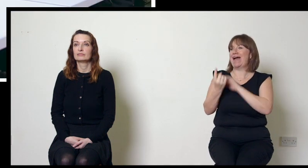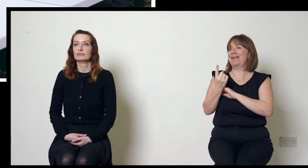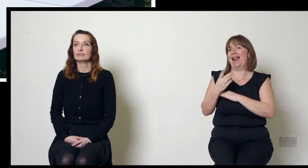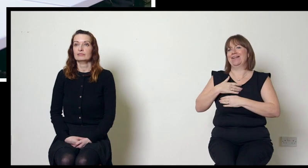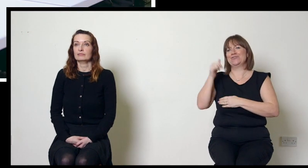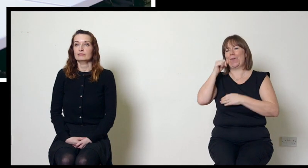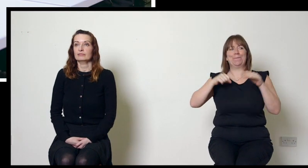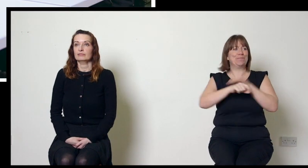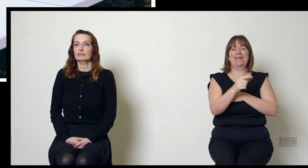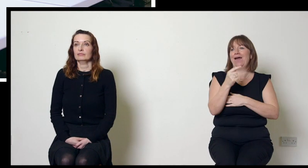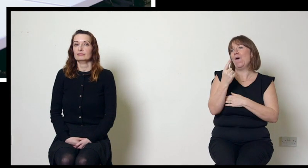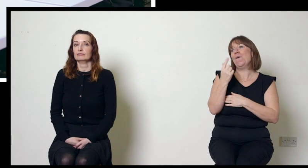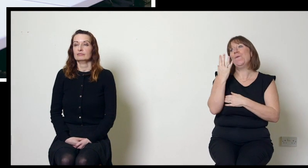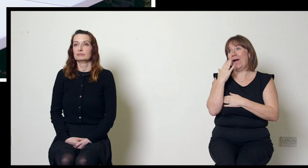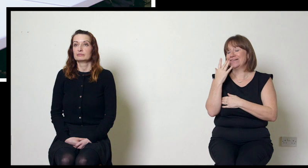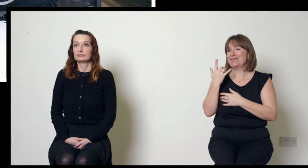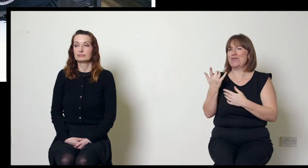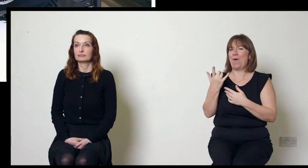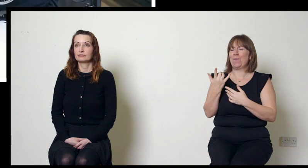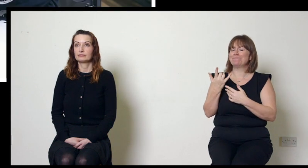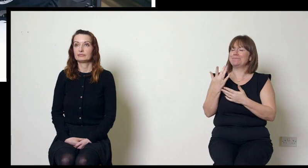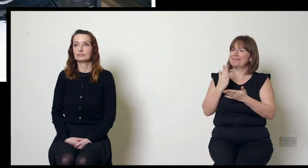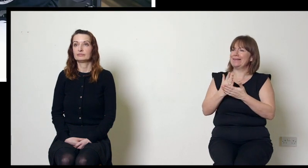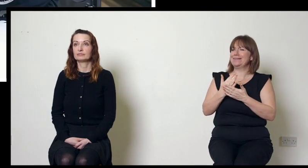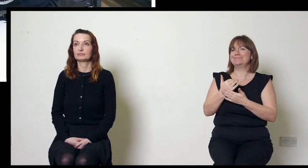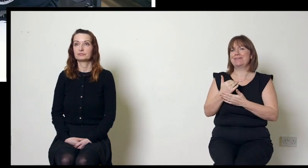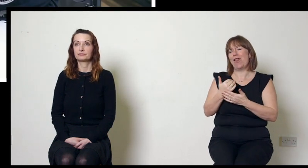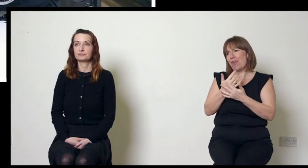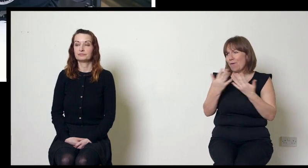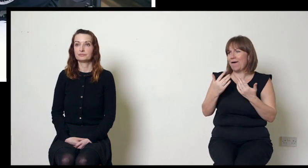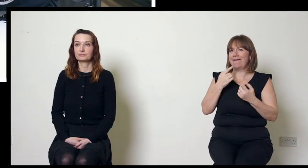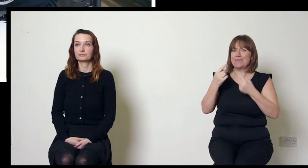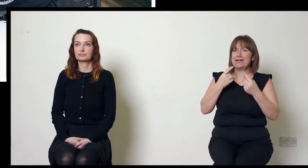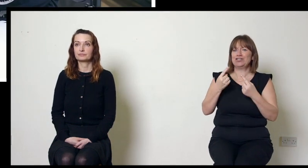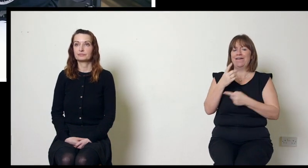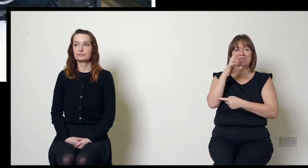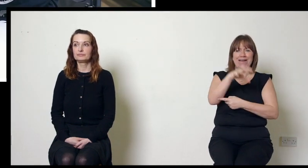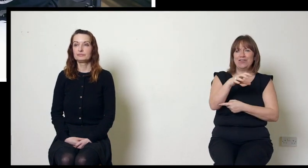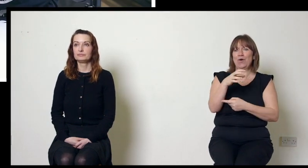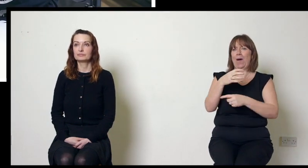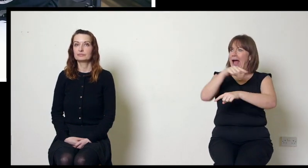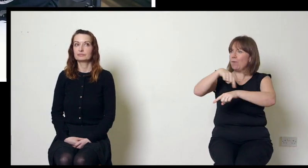So I'd like to know how well you know, and things like that. So as much as what you can write about the venue and how long it's going to be and all that kind of stuff.